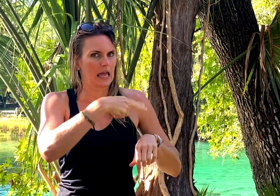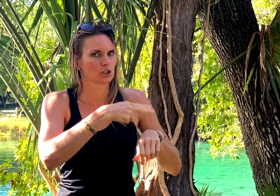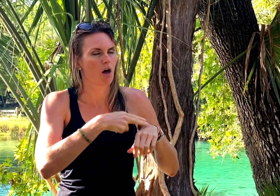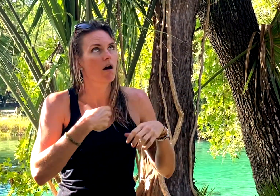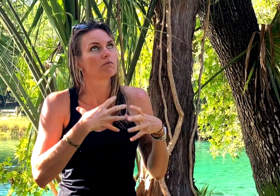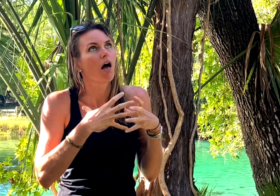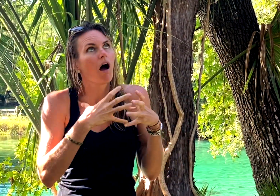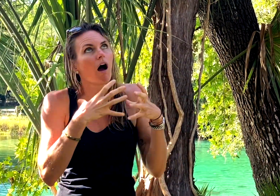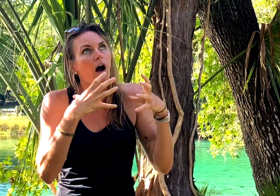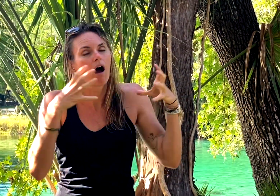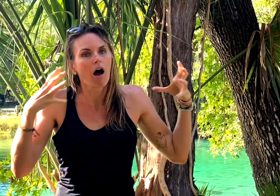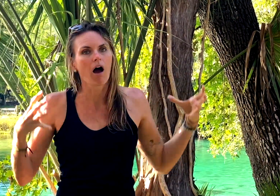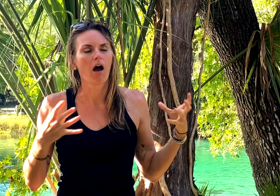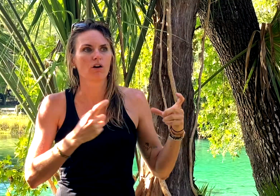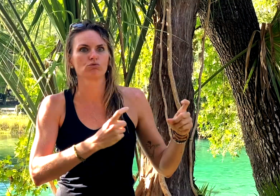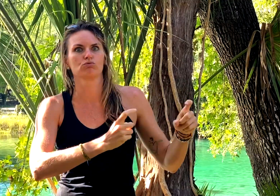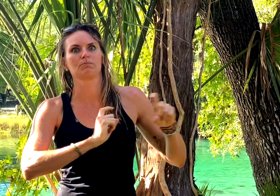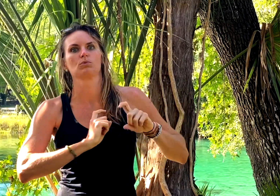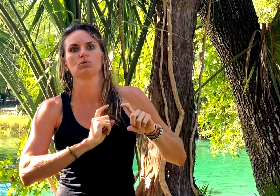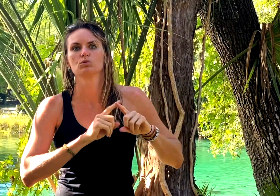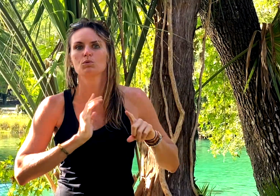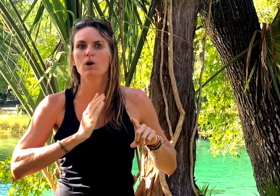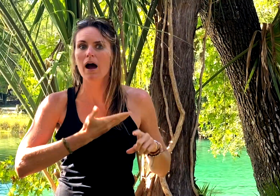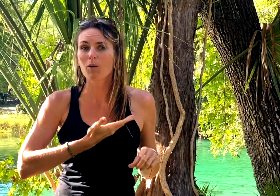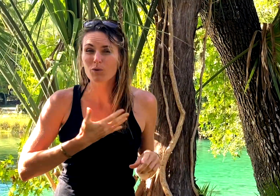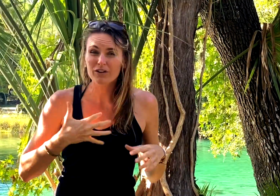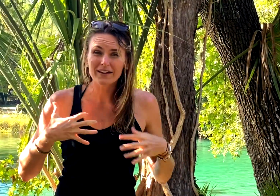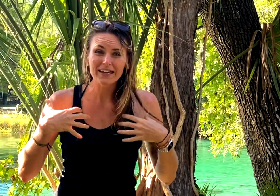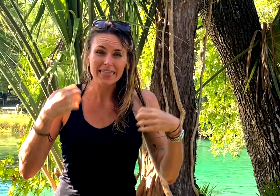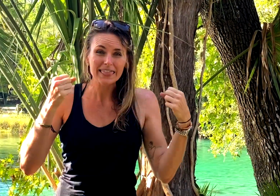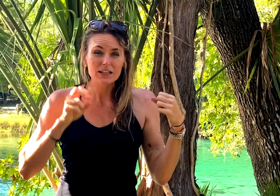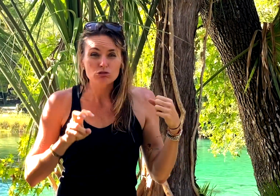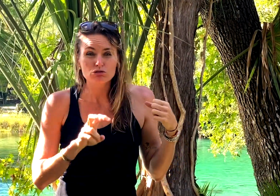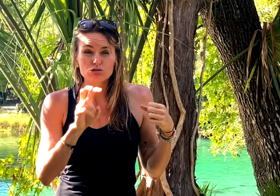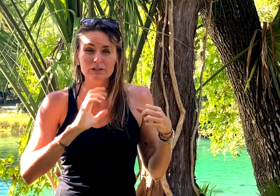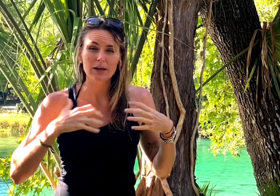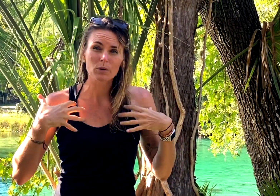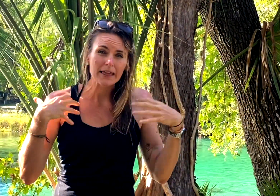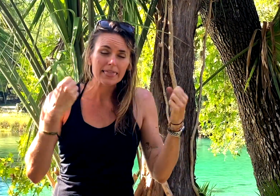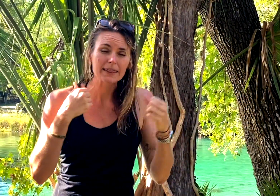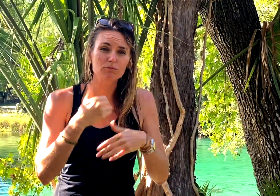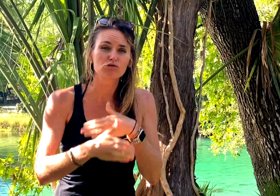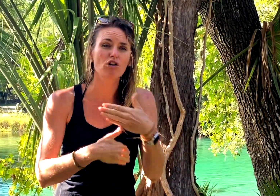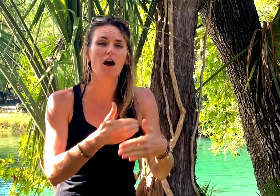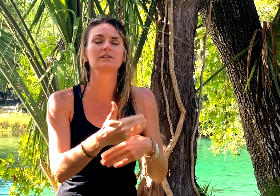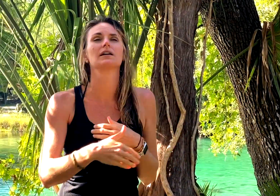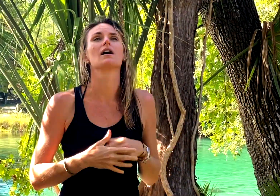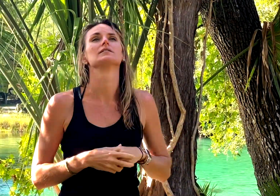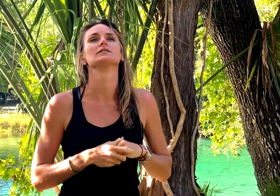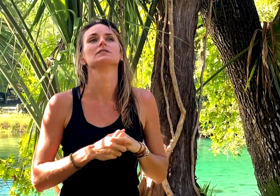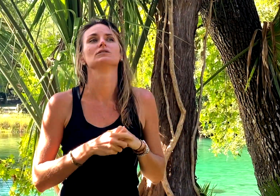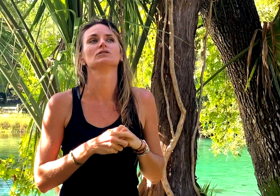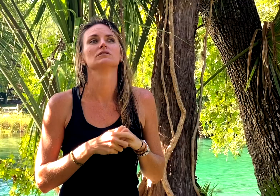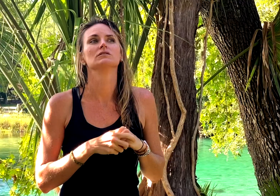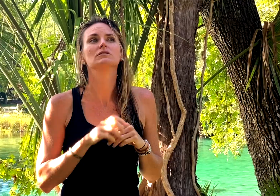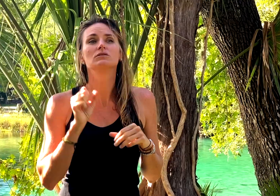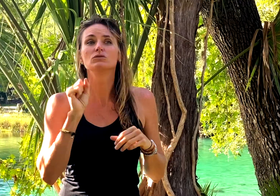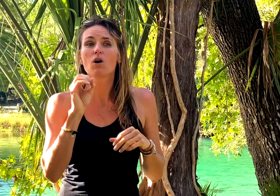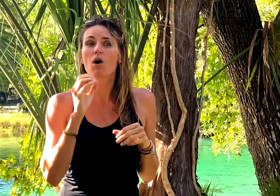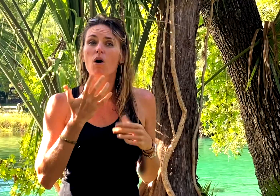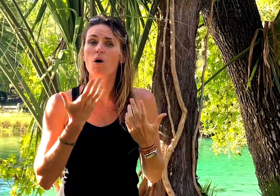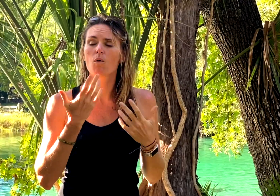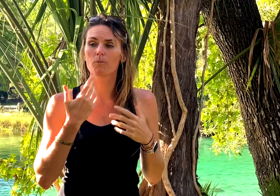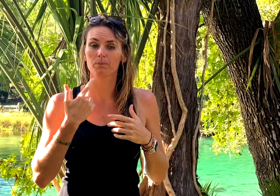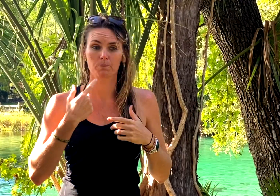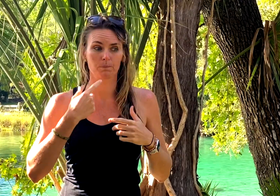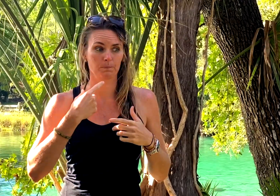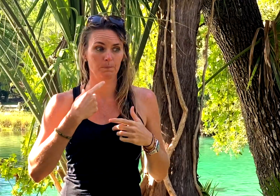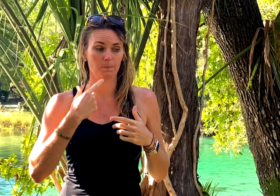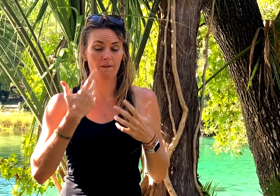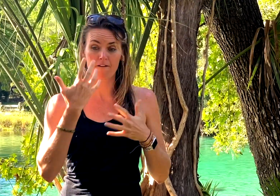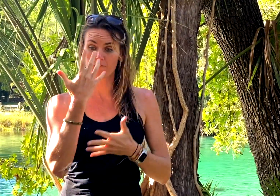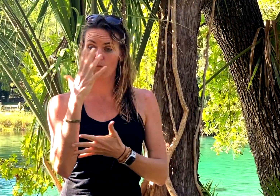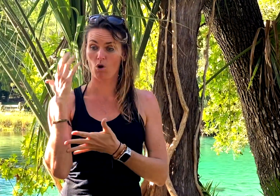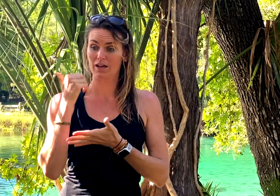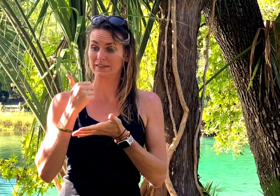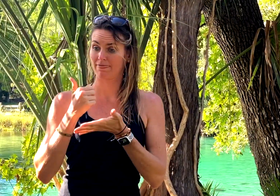Nature has so much to contribute to our individual healing journeys.